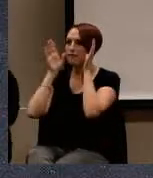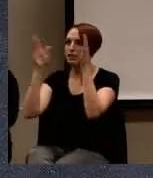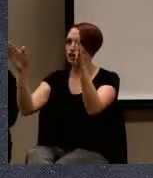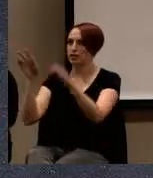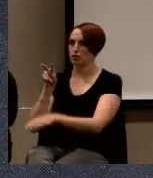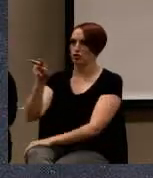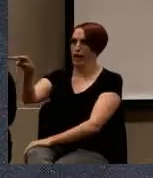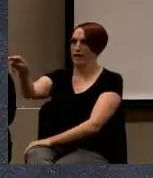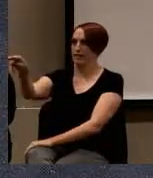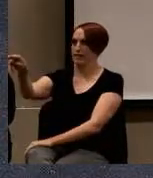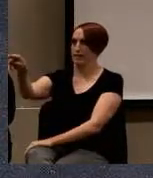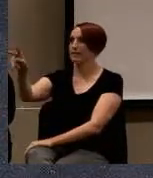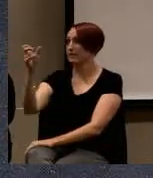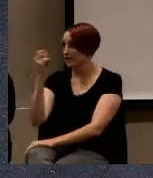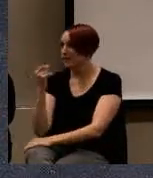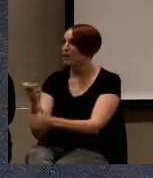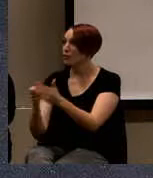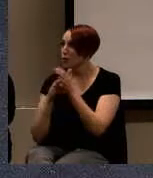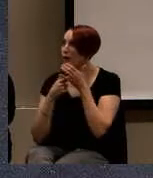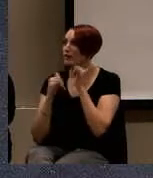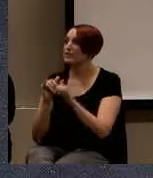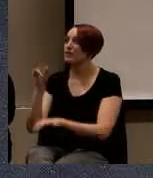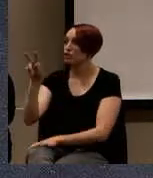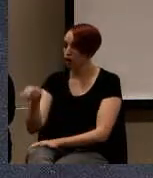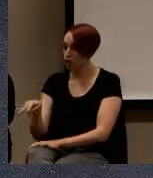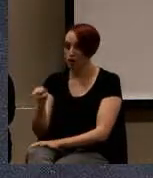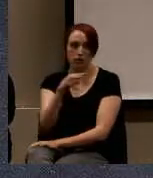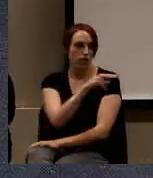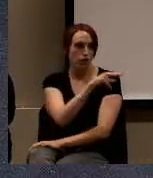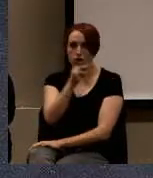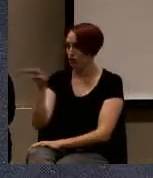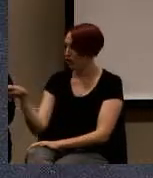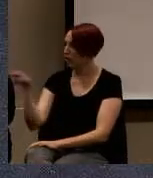You also need to be looking at the ground, at the sides.